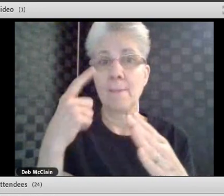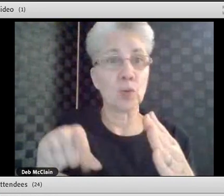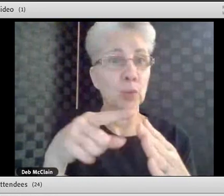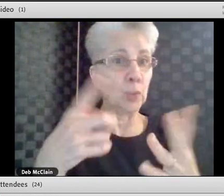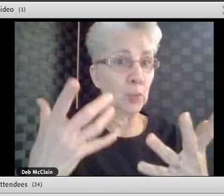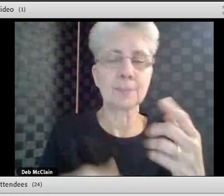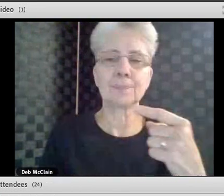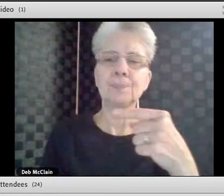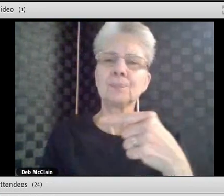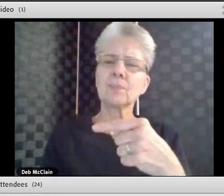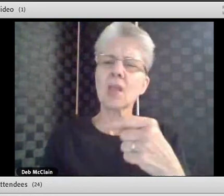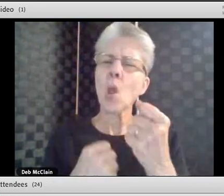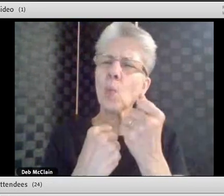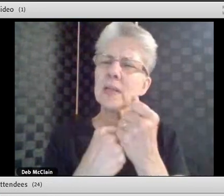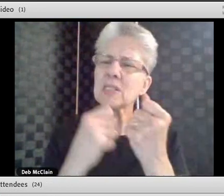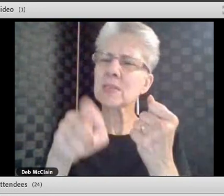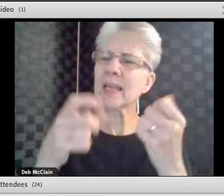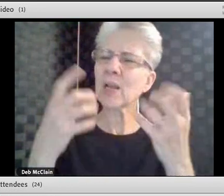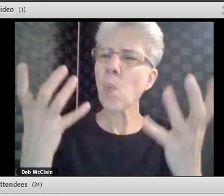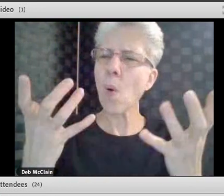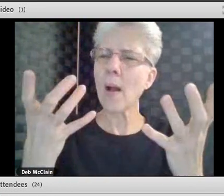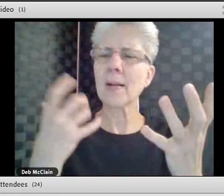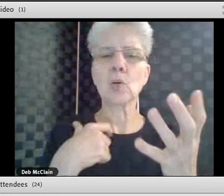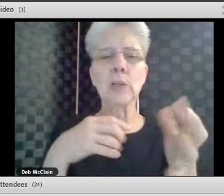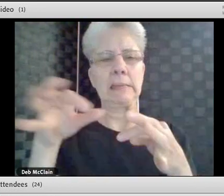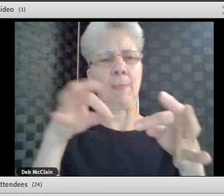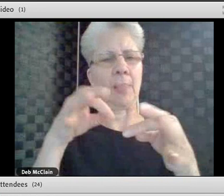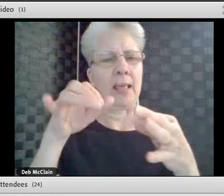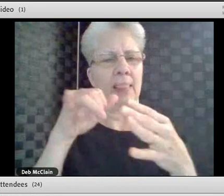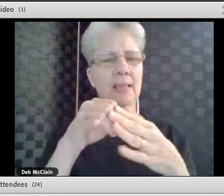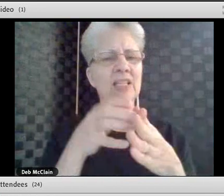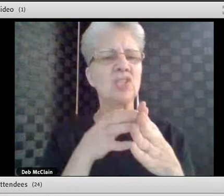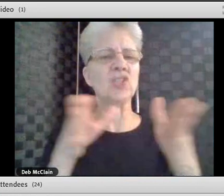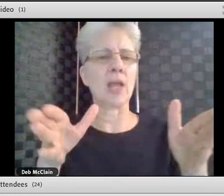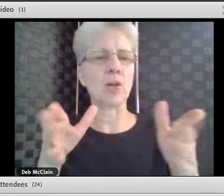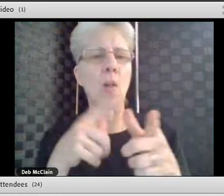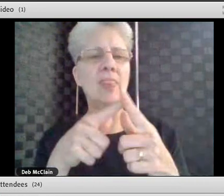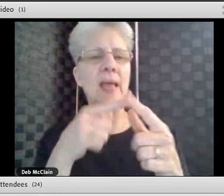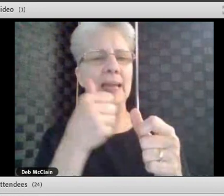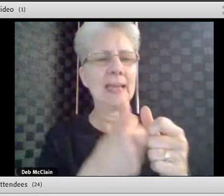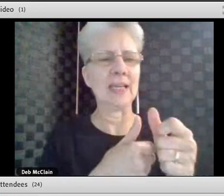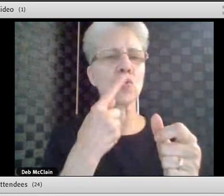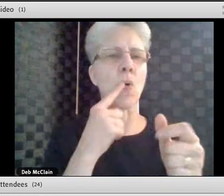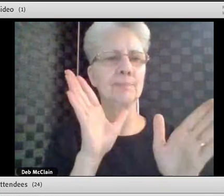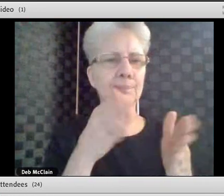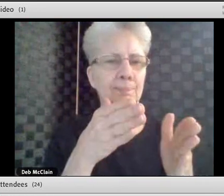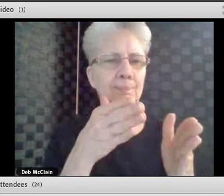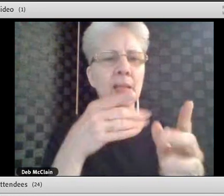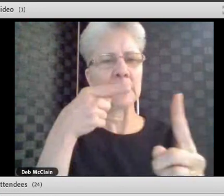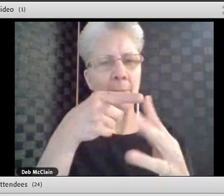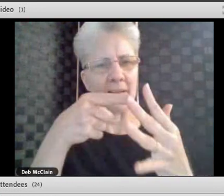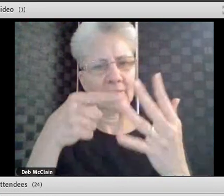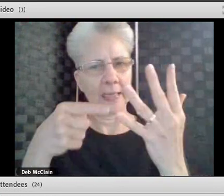Why isn't it a good time for you? So what resources do you need? And I'm going to go through these in general, and then I'm going to go through each one